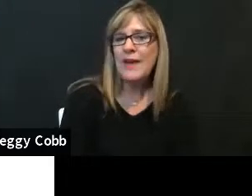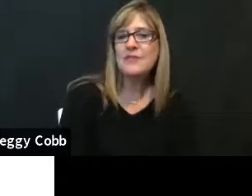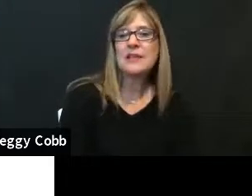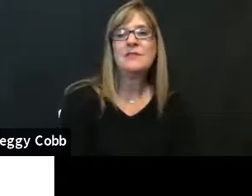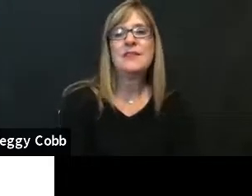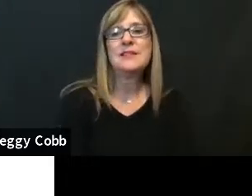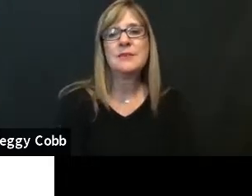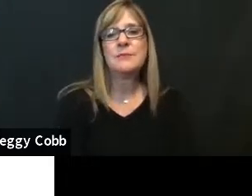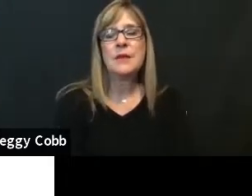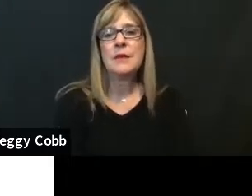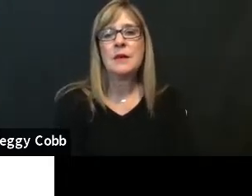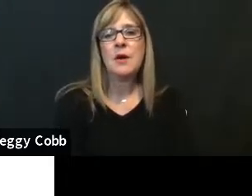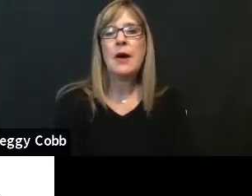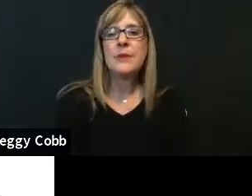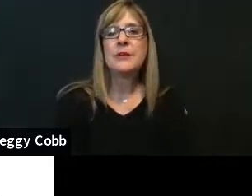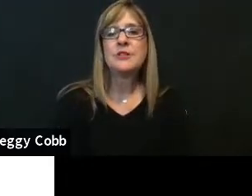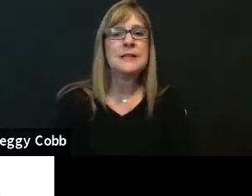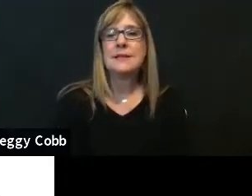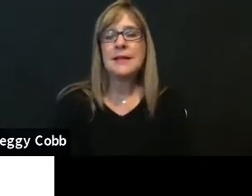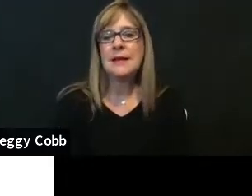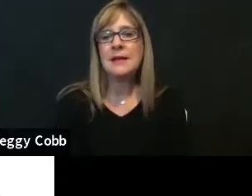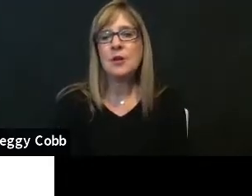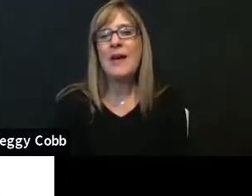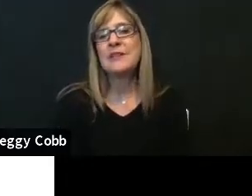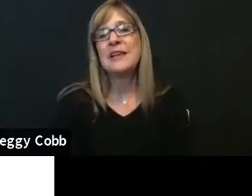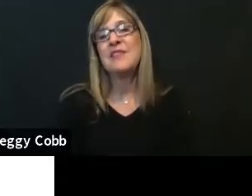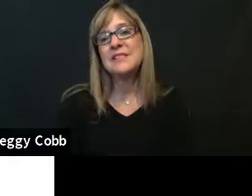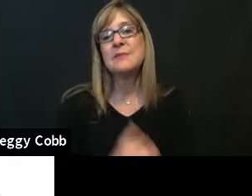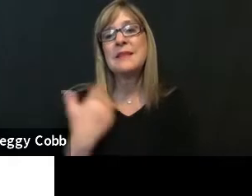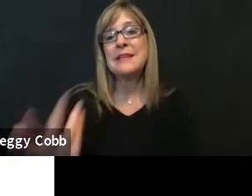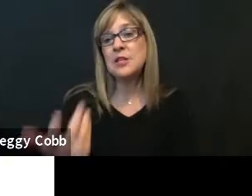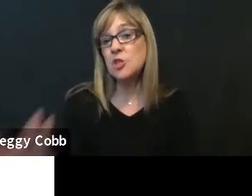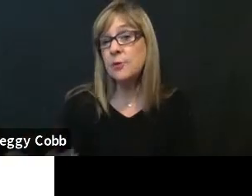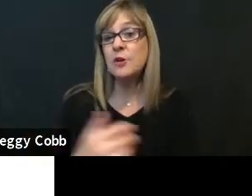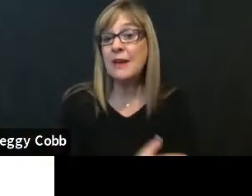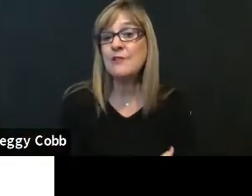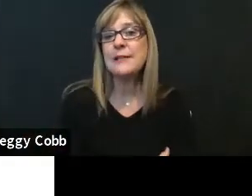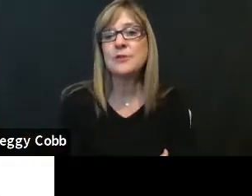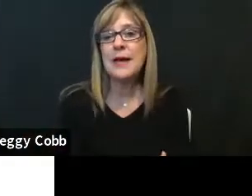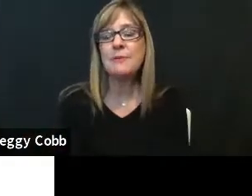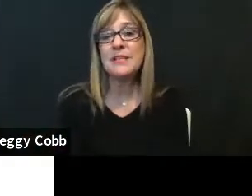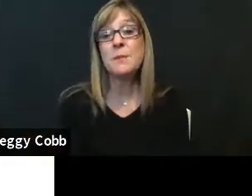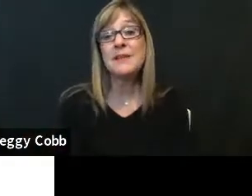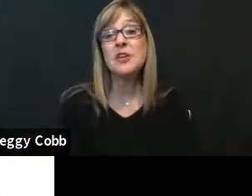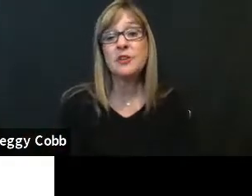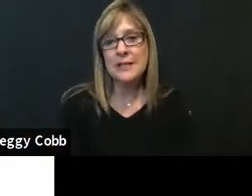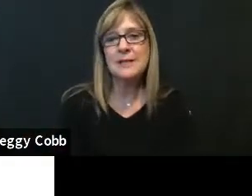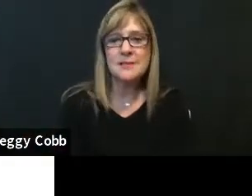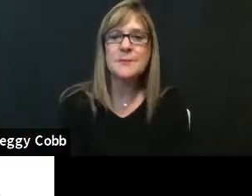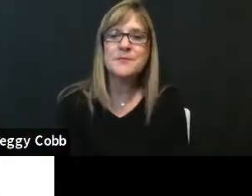We have to convince them, help them understand that they don't have to convince them that they need an interpreter every single time but it's based on their needs.